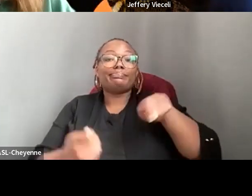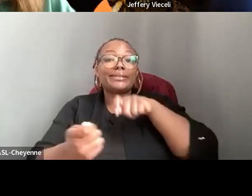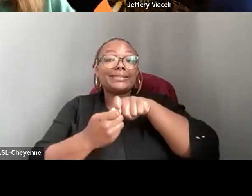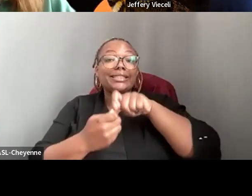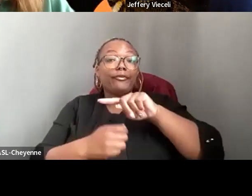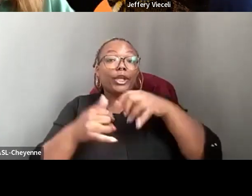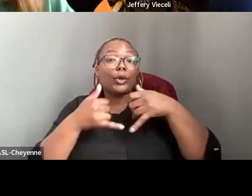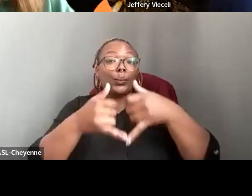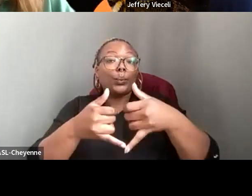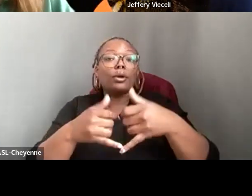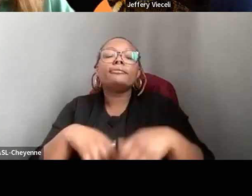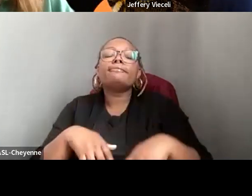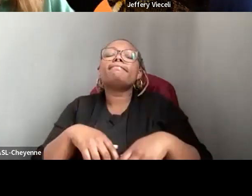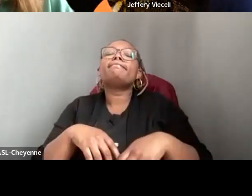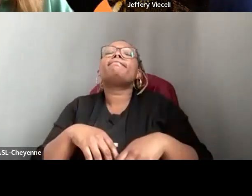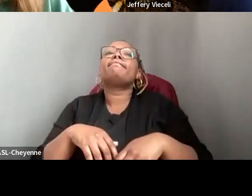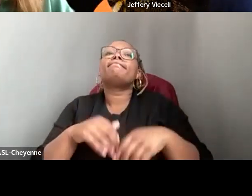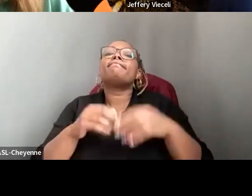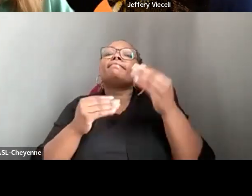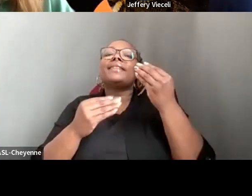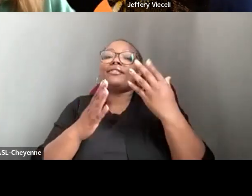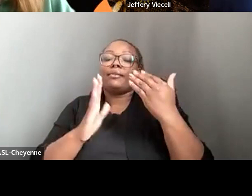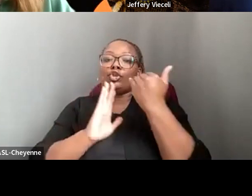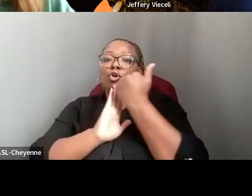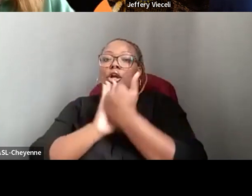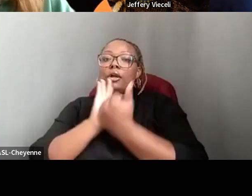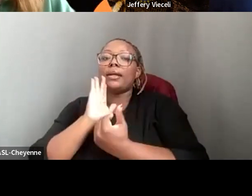Jeff Vieceli: It is listed on -- if you go to the award amendments